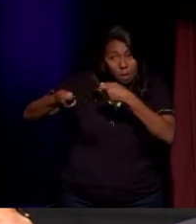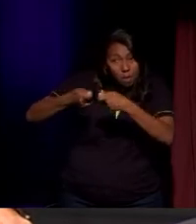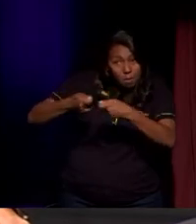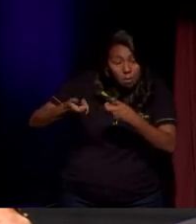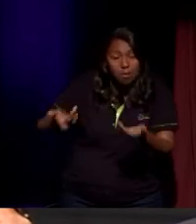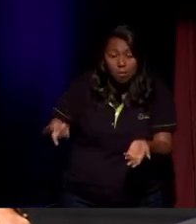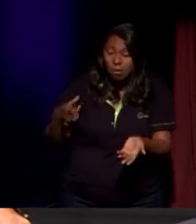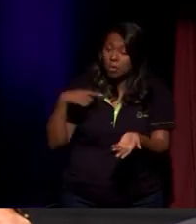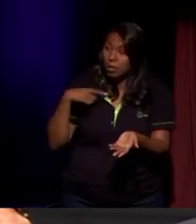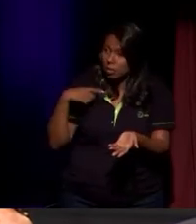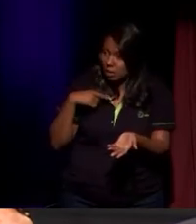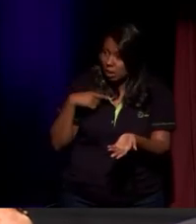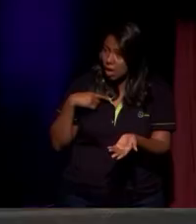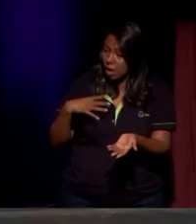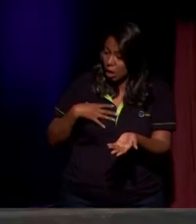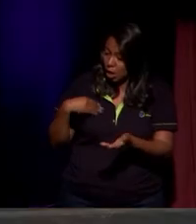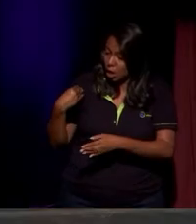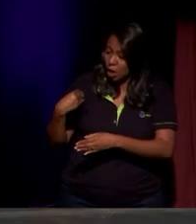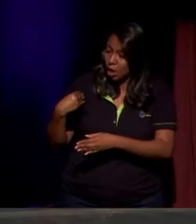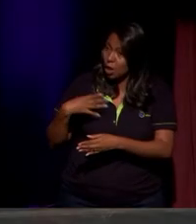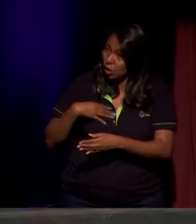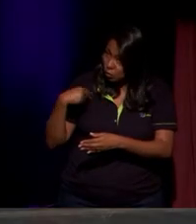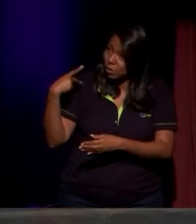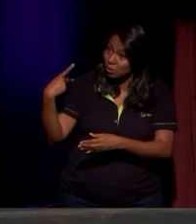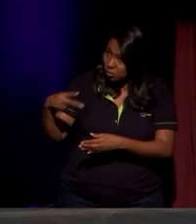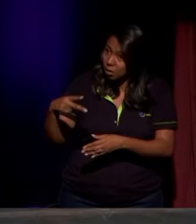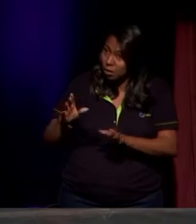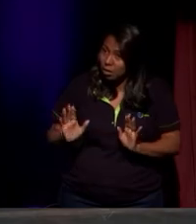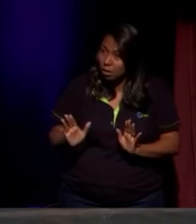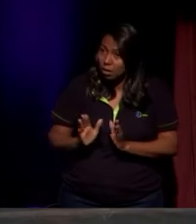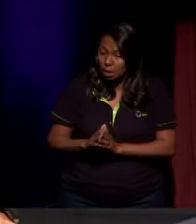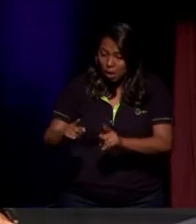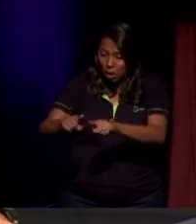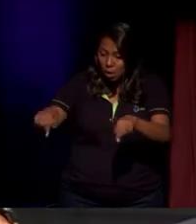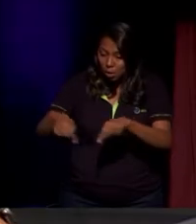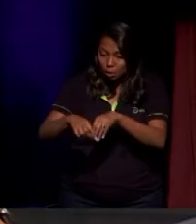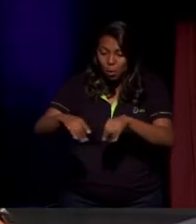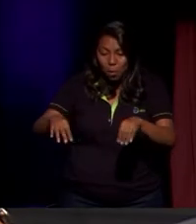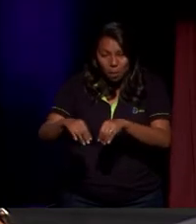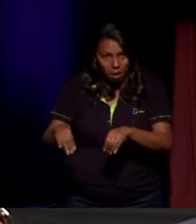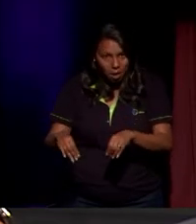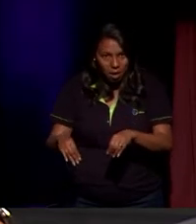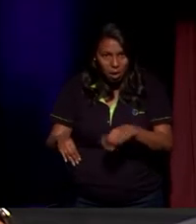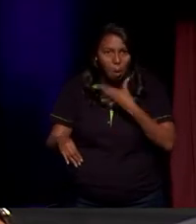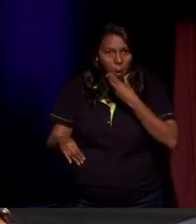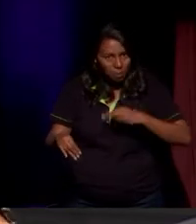and where the children are hers. Because, for example, in a patrilineal area, the woman house,